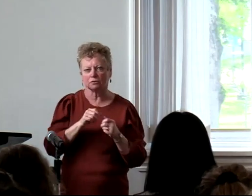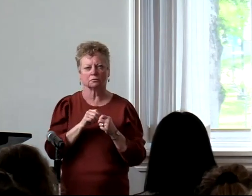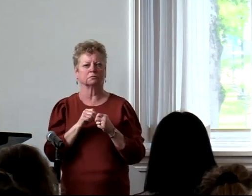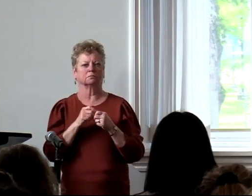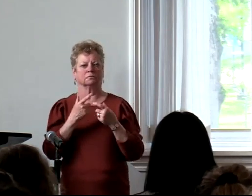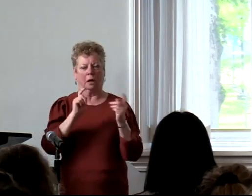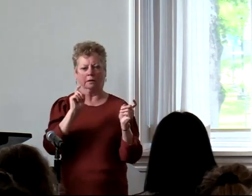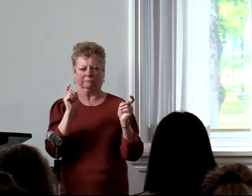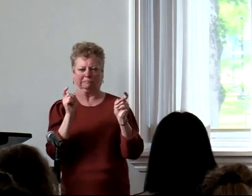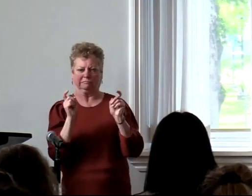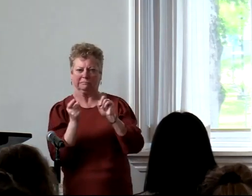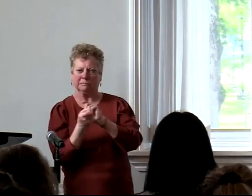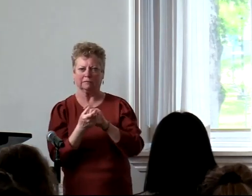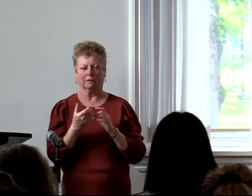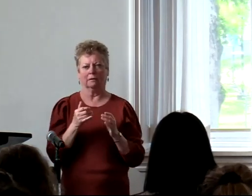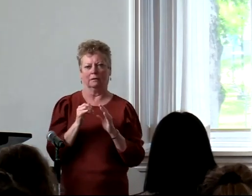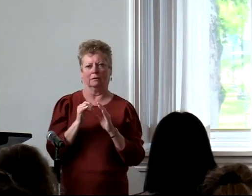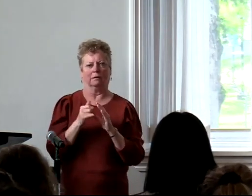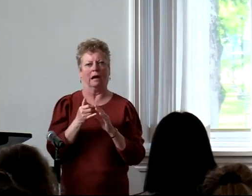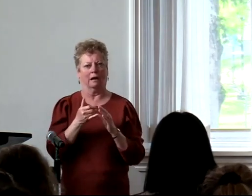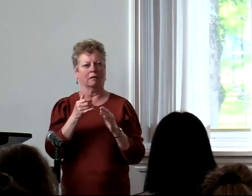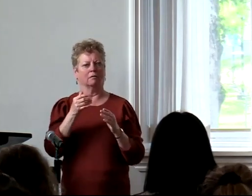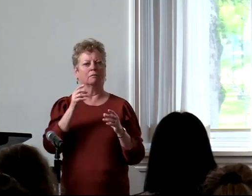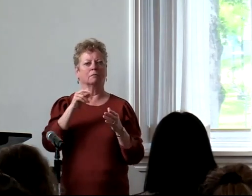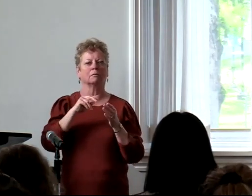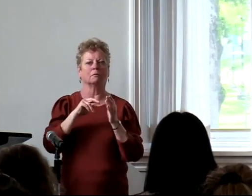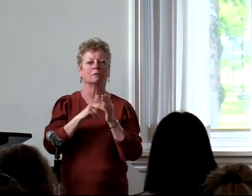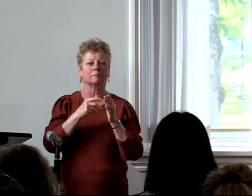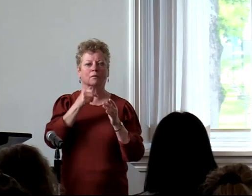about how to leave fewer Nova Scotians behind.